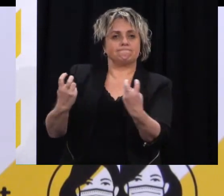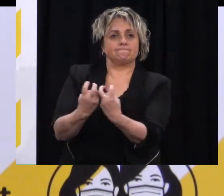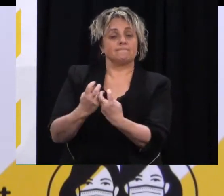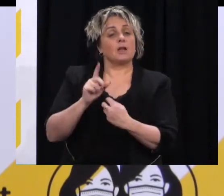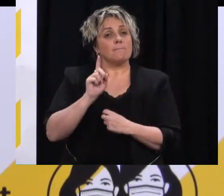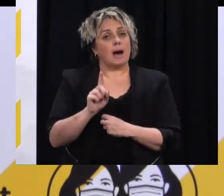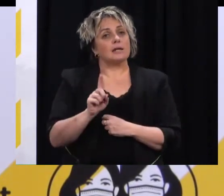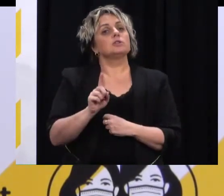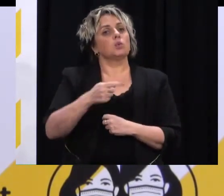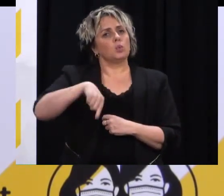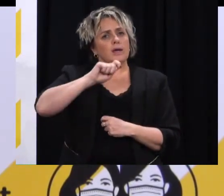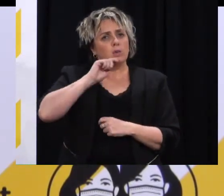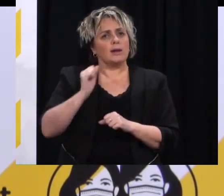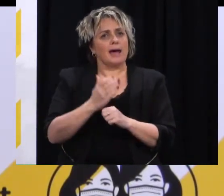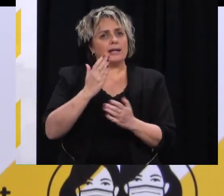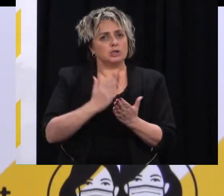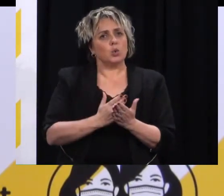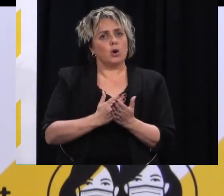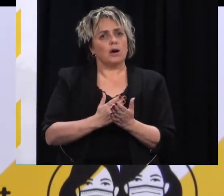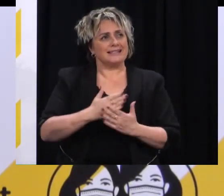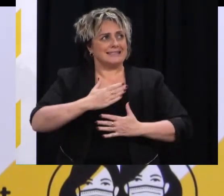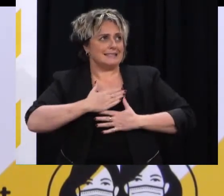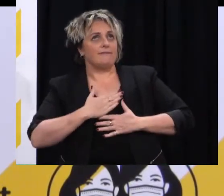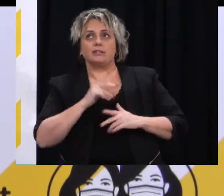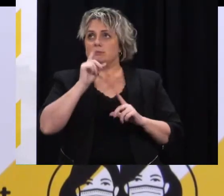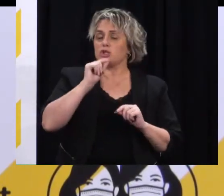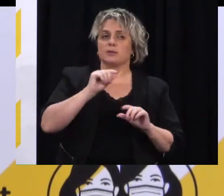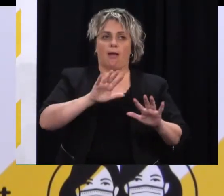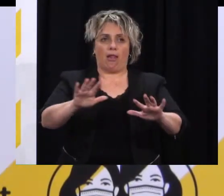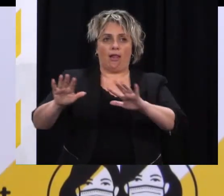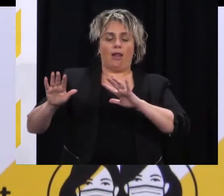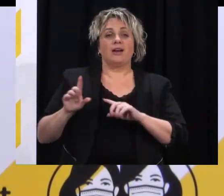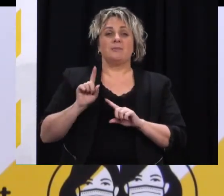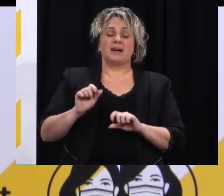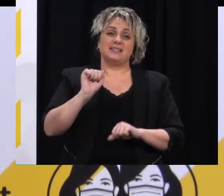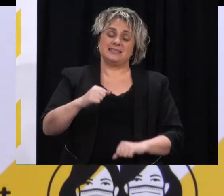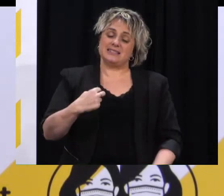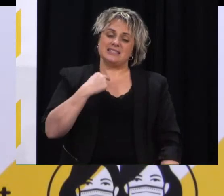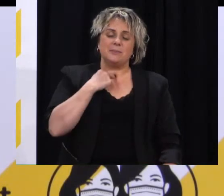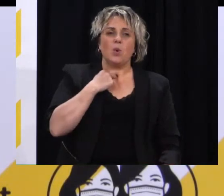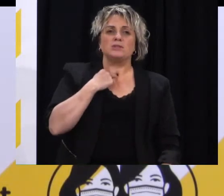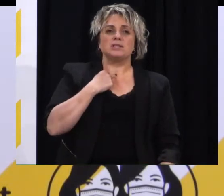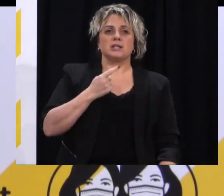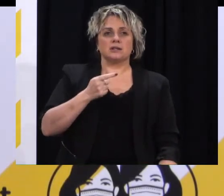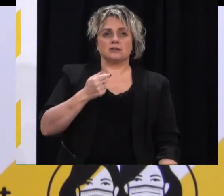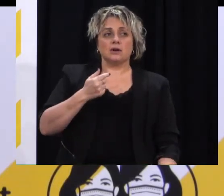rejected so we find ourselves meeting in person. That being